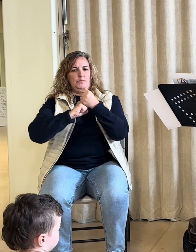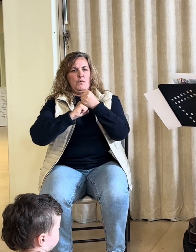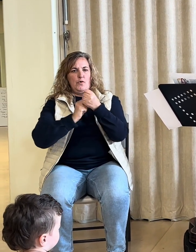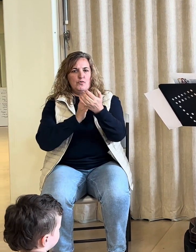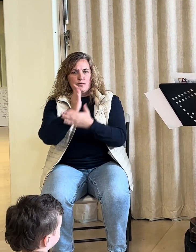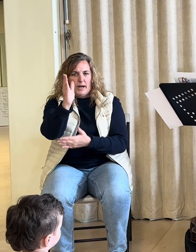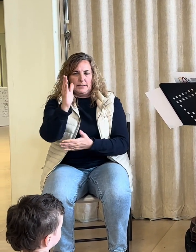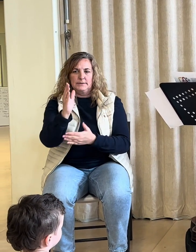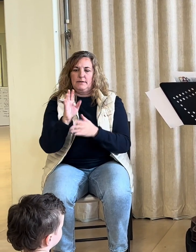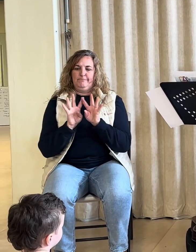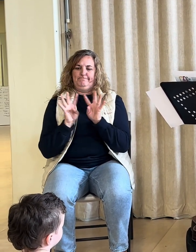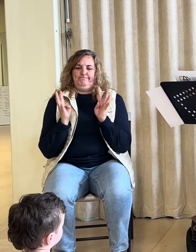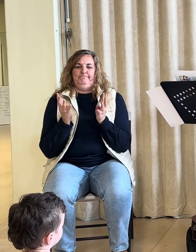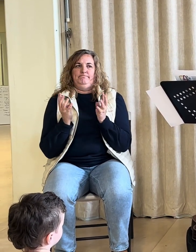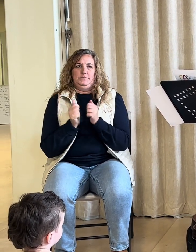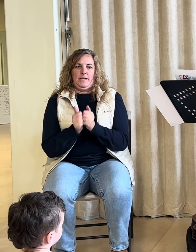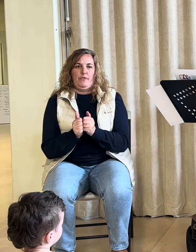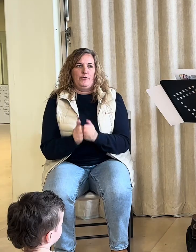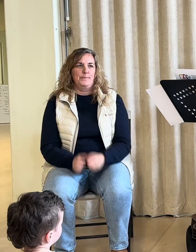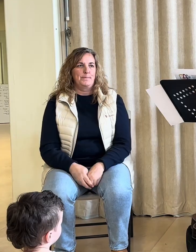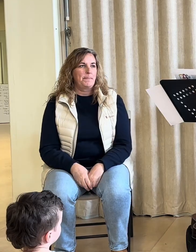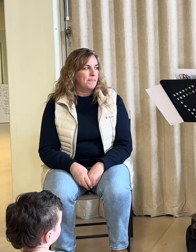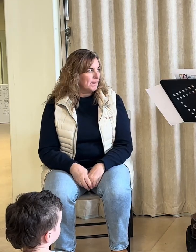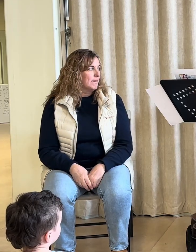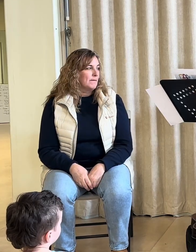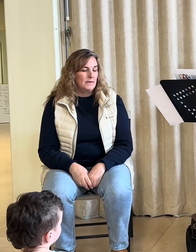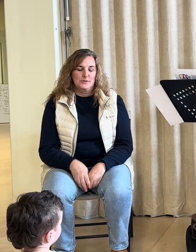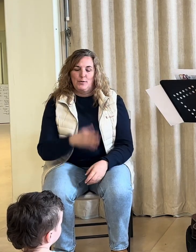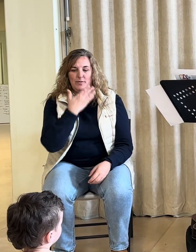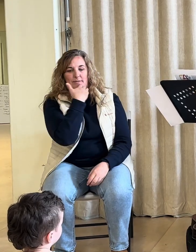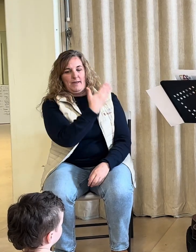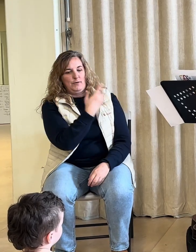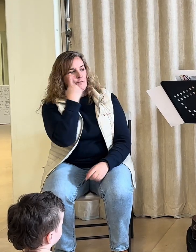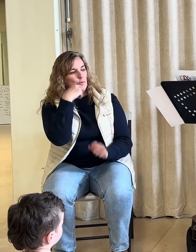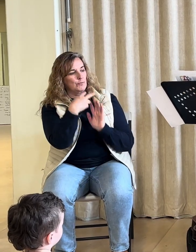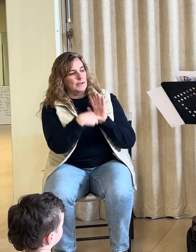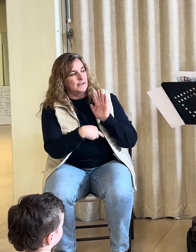band together. Thank you for reading that! It's always important. Thank you! ANDRE: Thank you for having me.